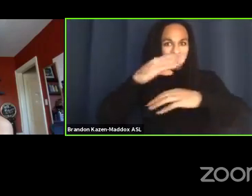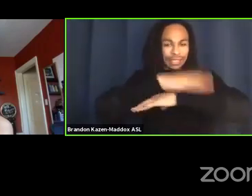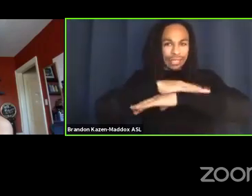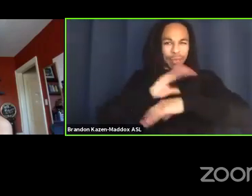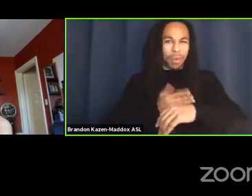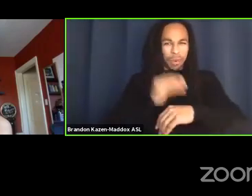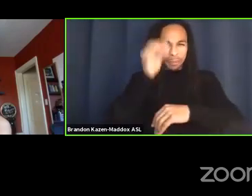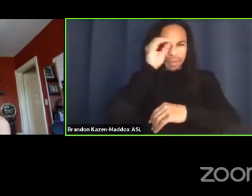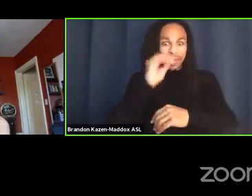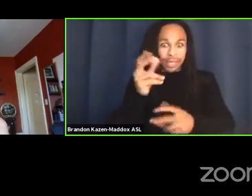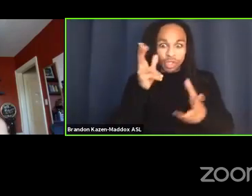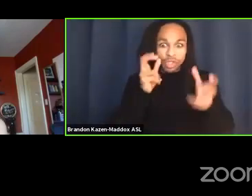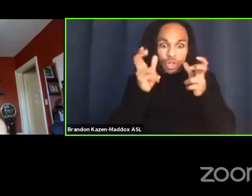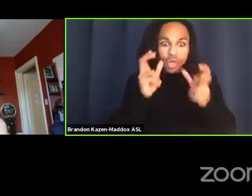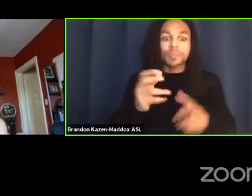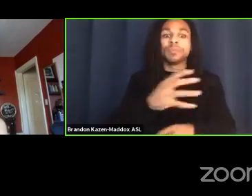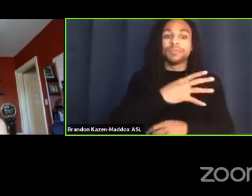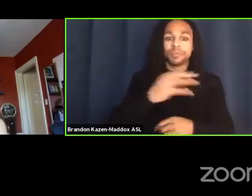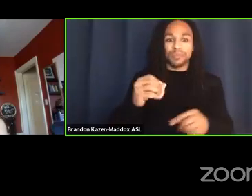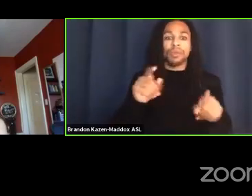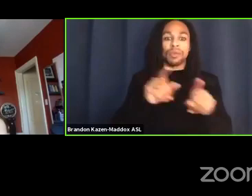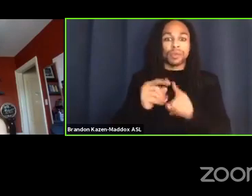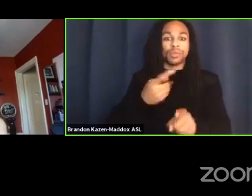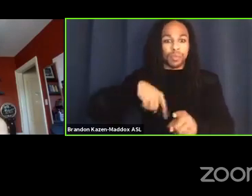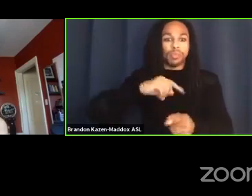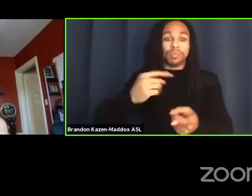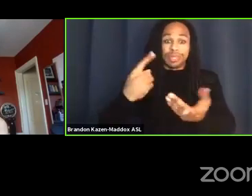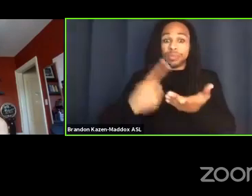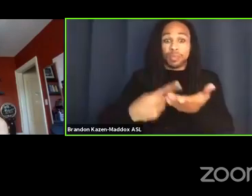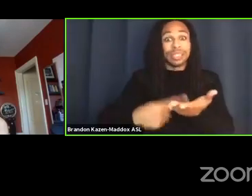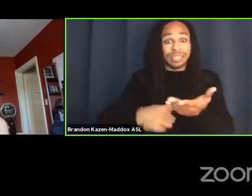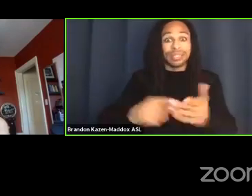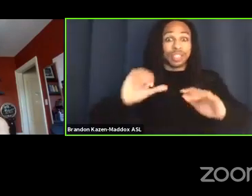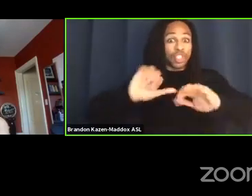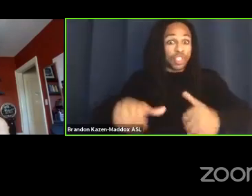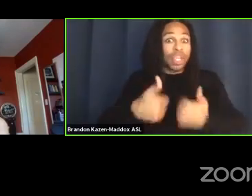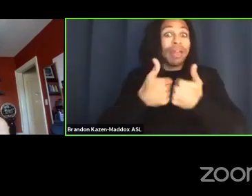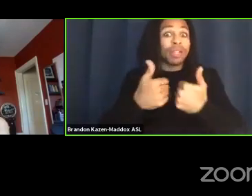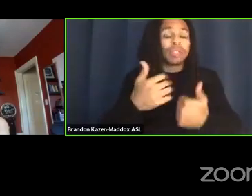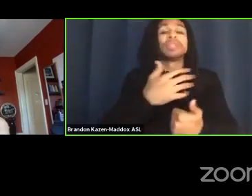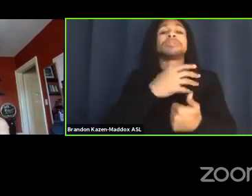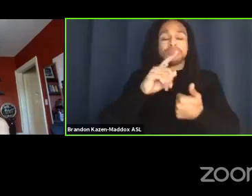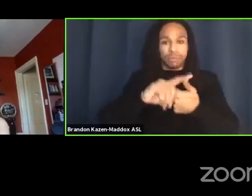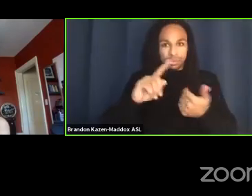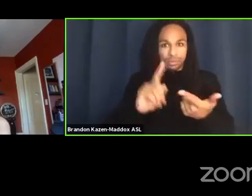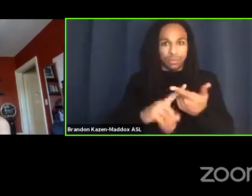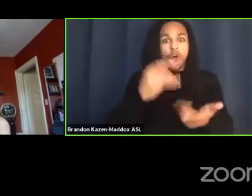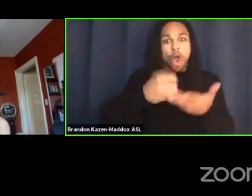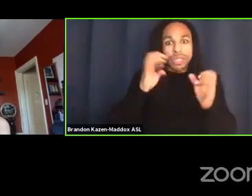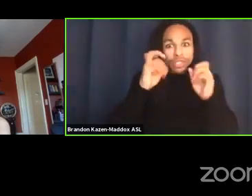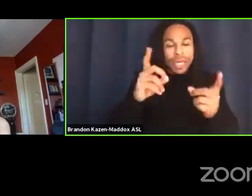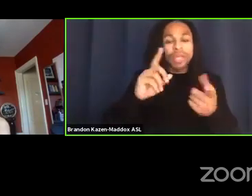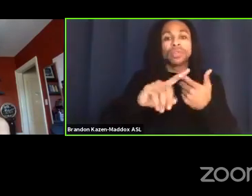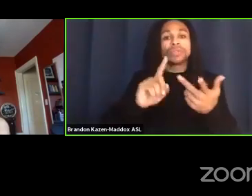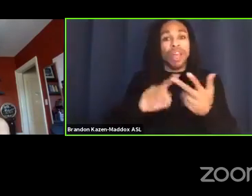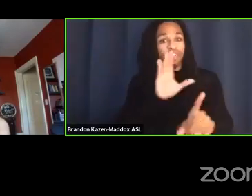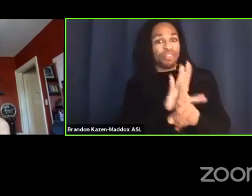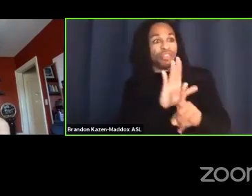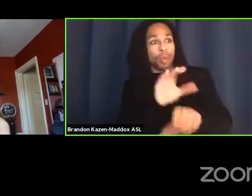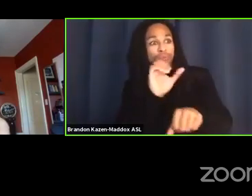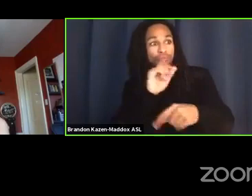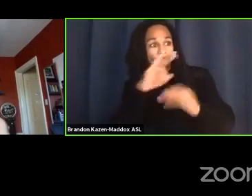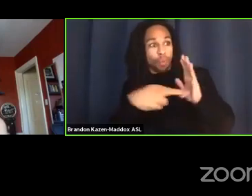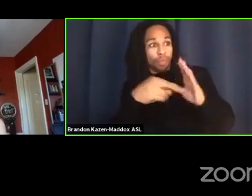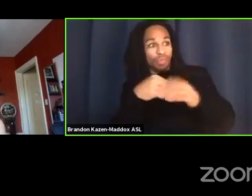our health, wellness and imagination. Dance/NYC have released the campaign